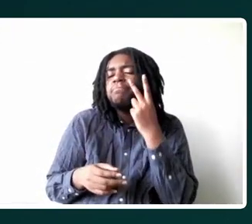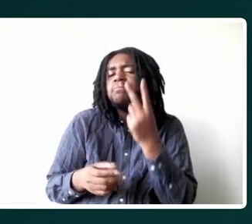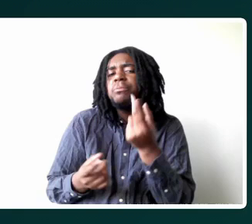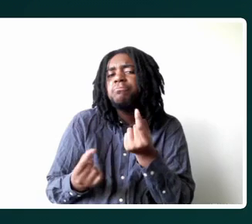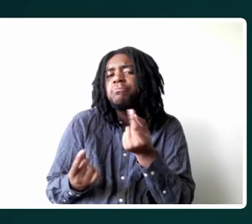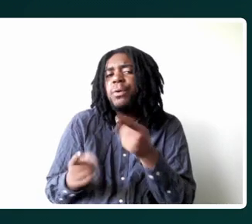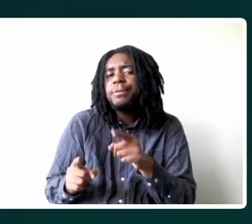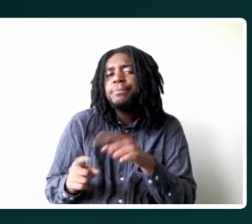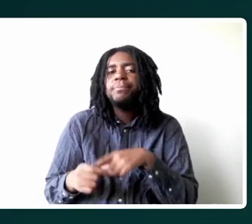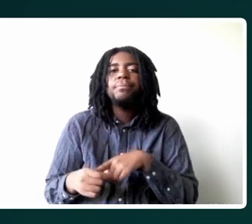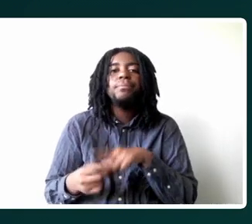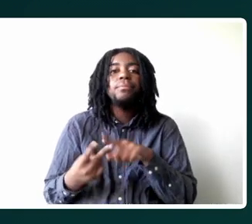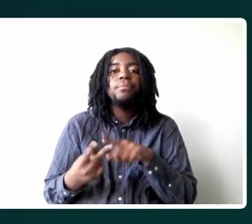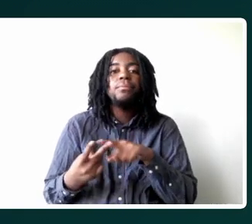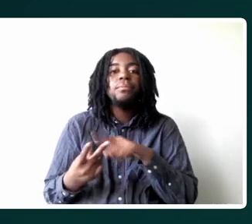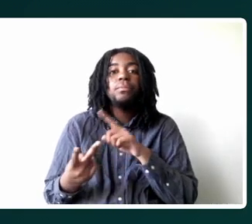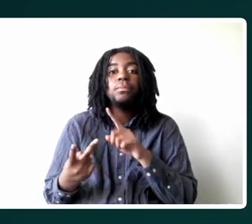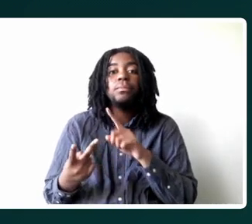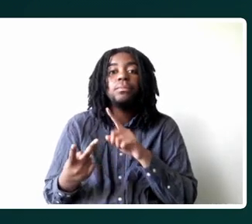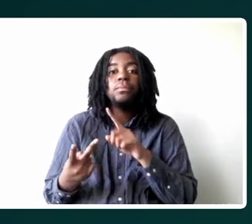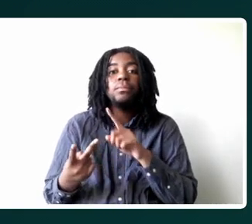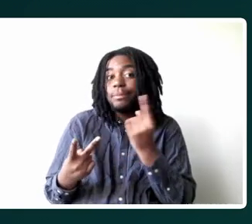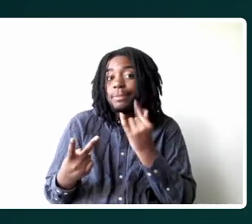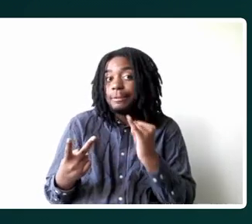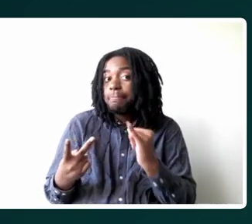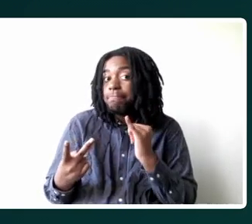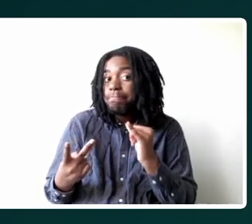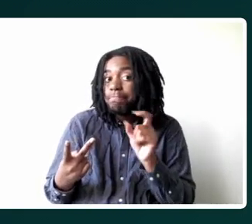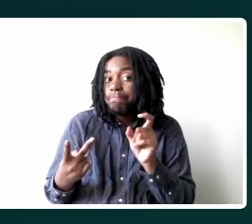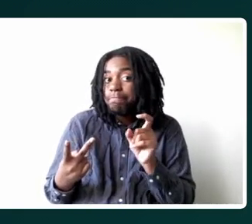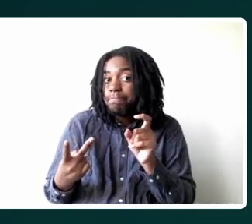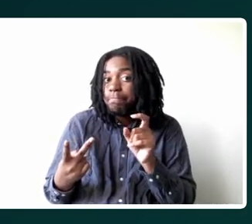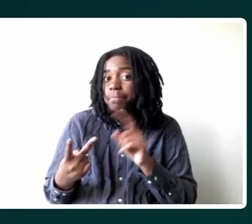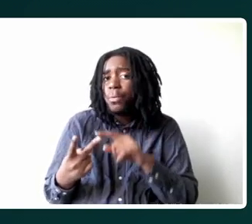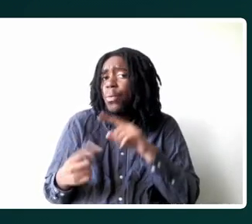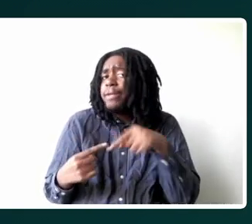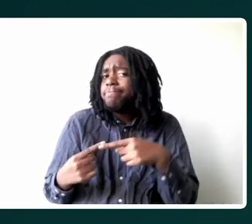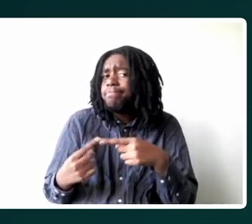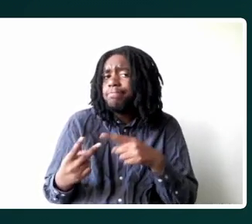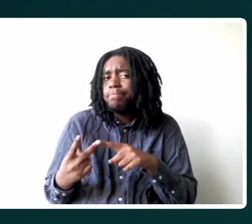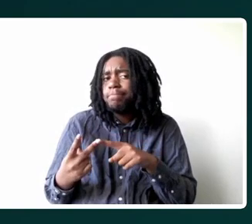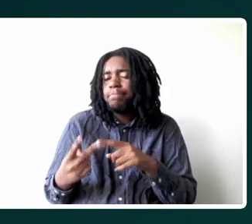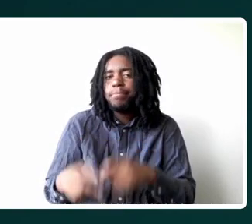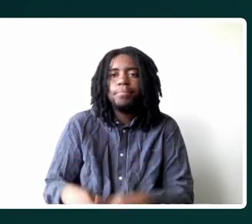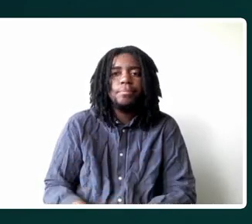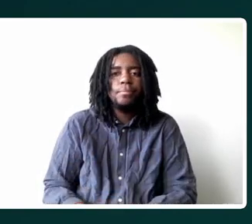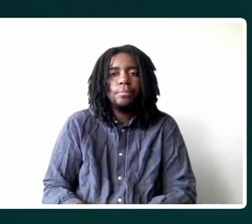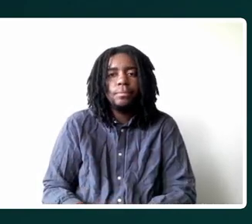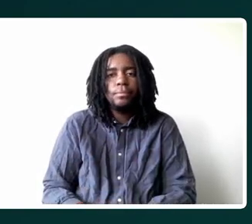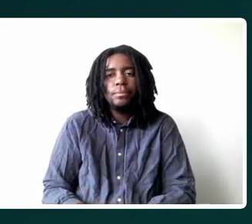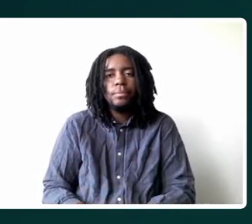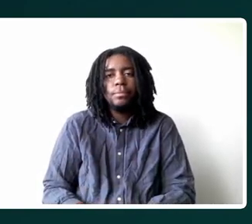ever experienced something similar? And when was that? Now, I would encourage all of you to